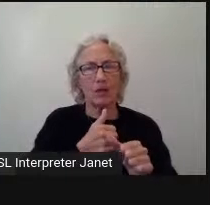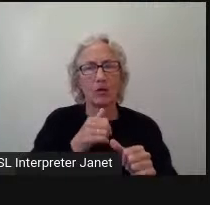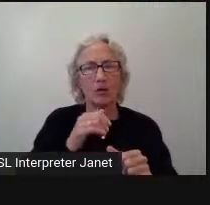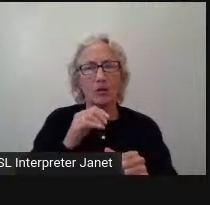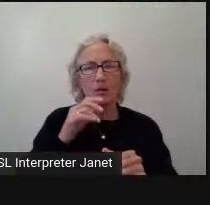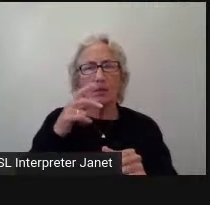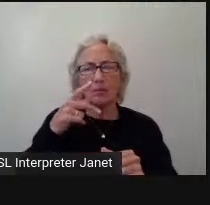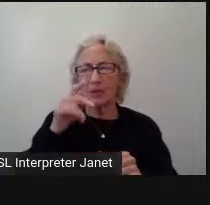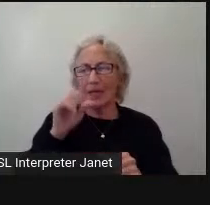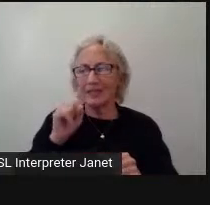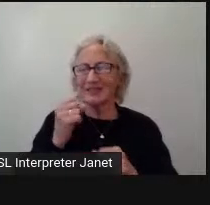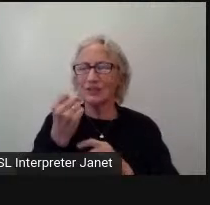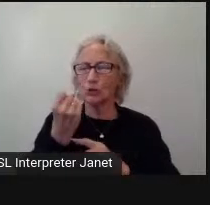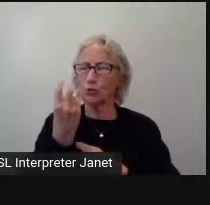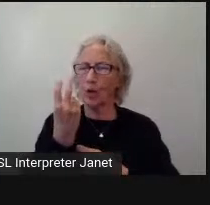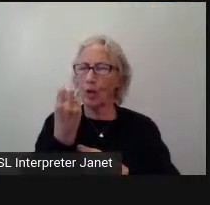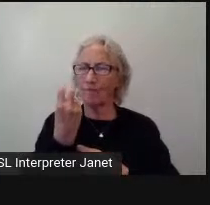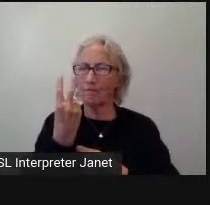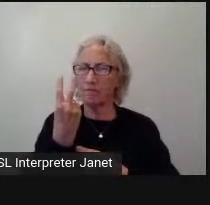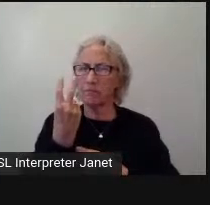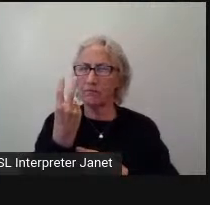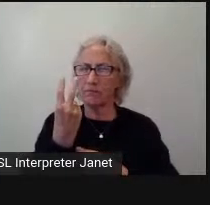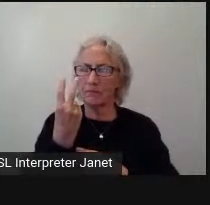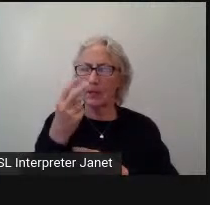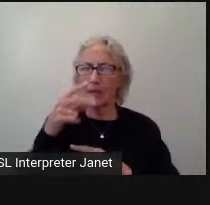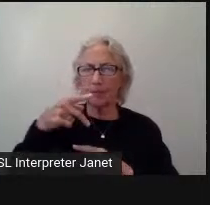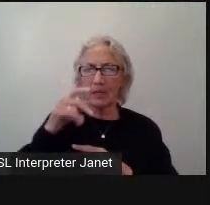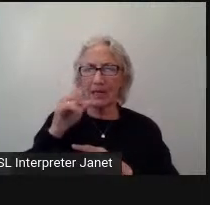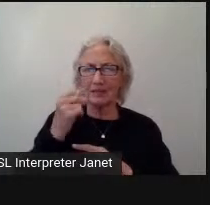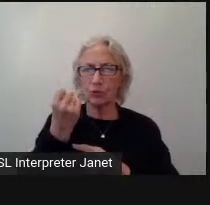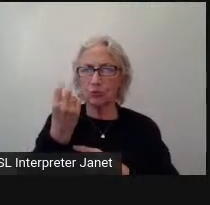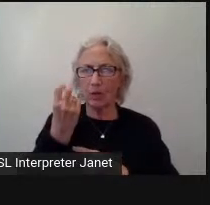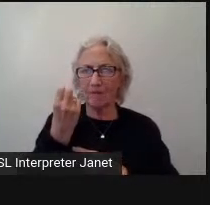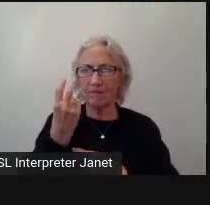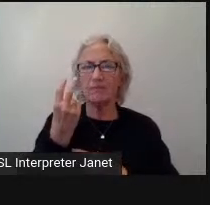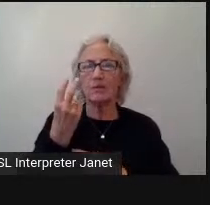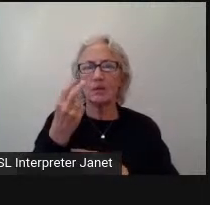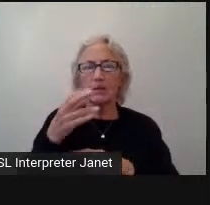We recently applied